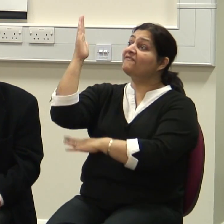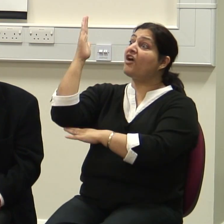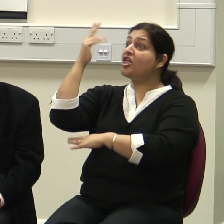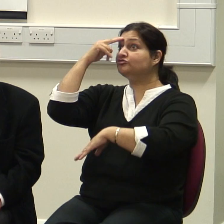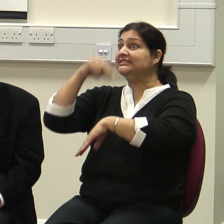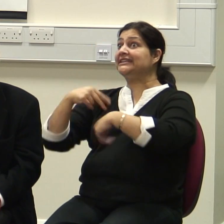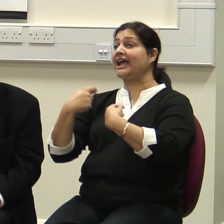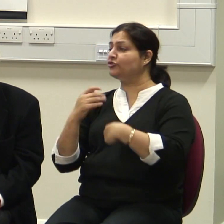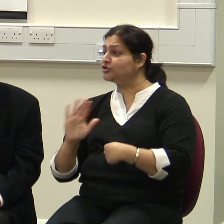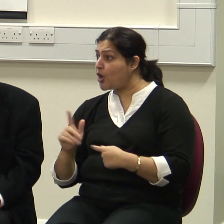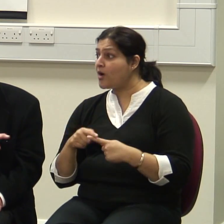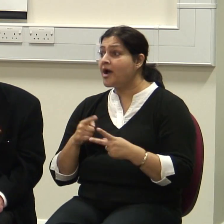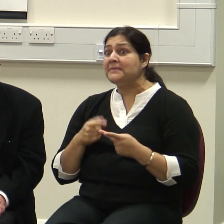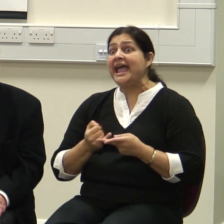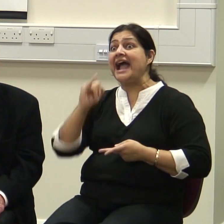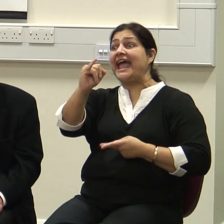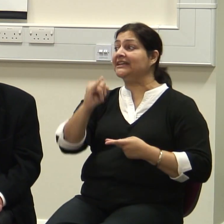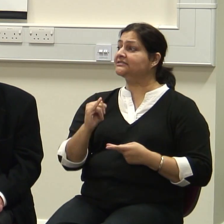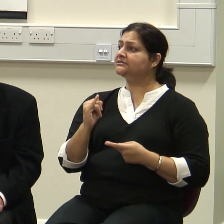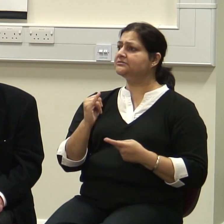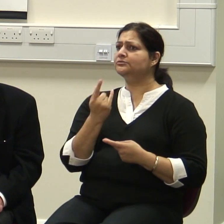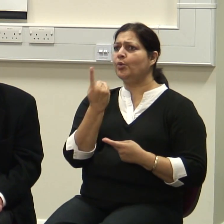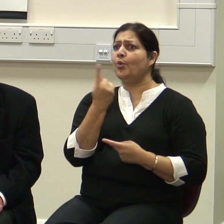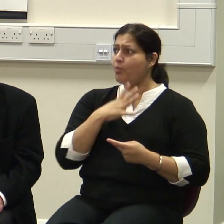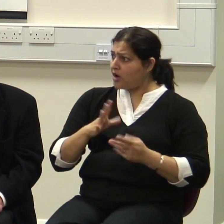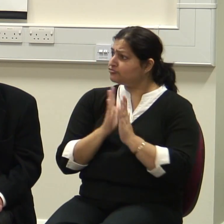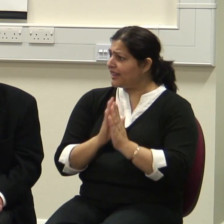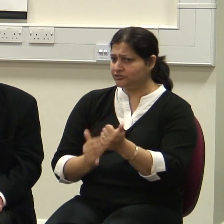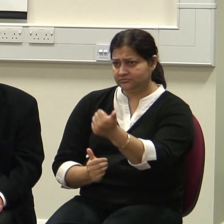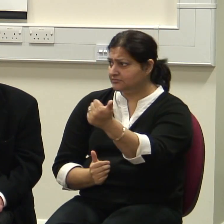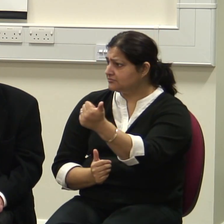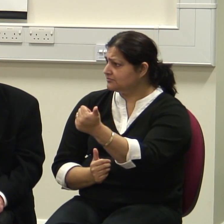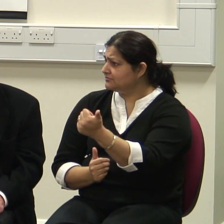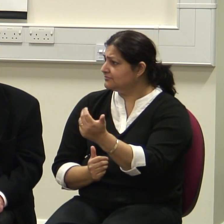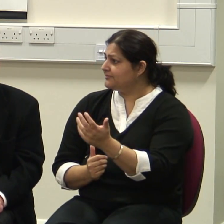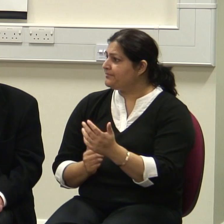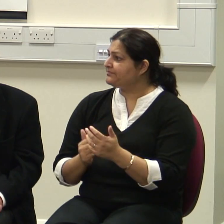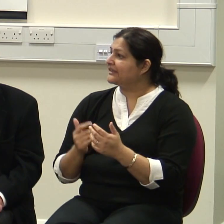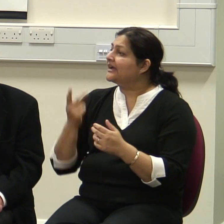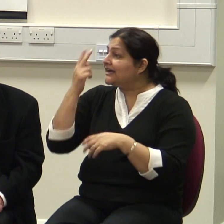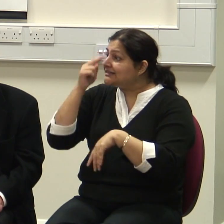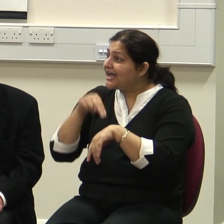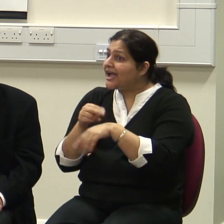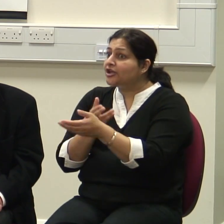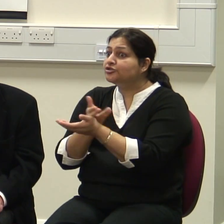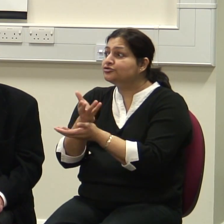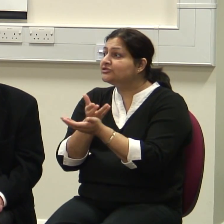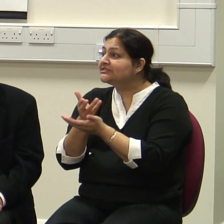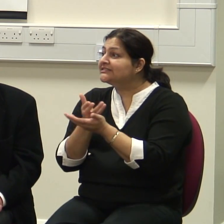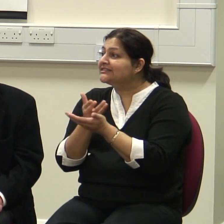I am entirely in favour of psychiatric [4.14] consenting adults. It’s a play on sexual